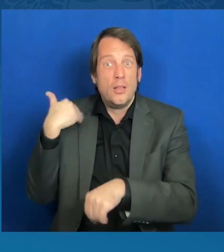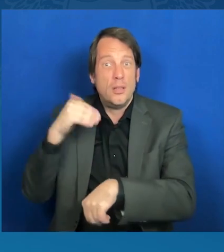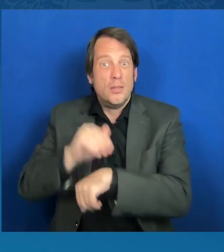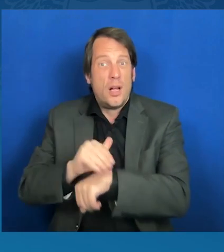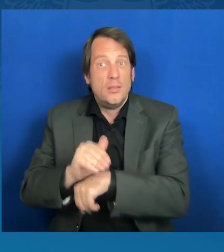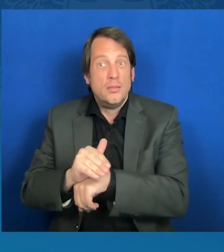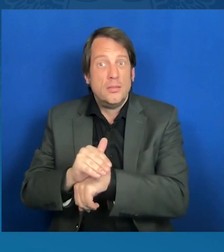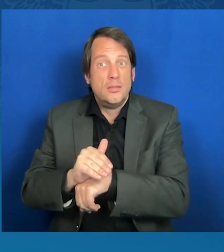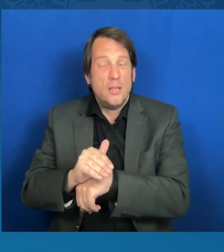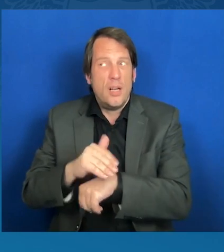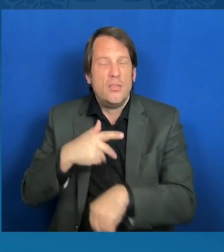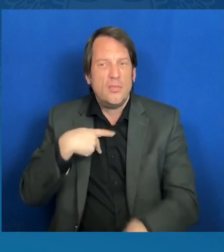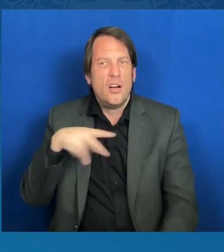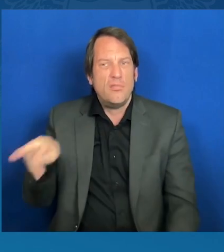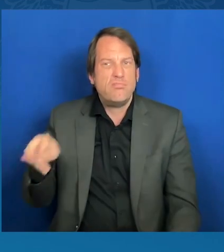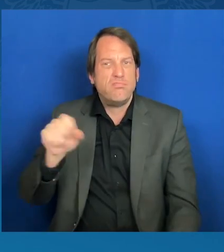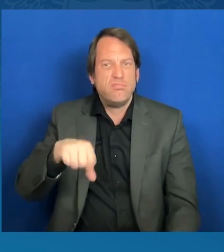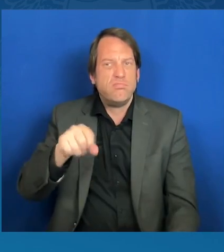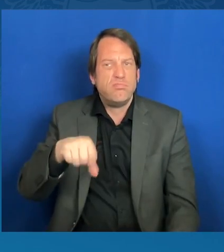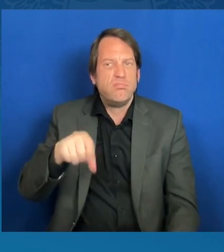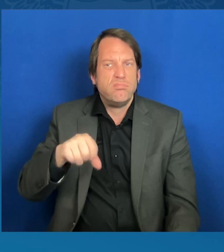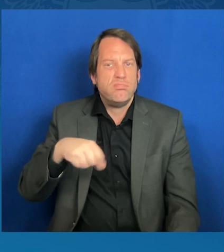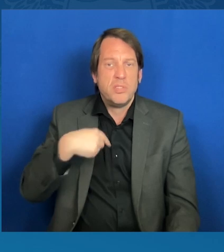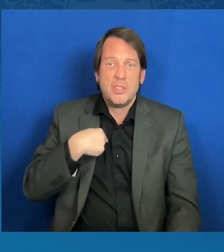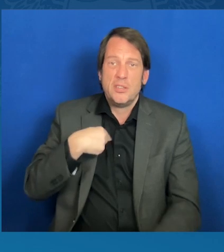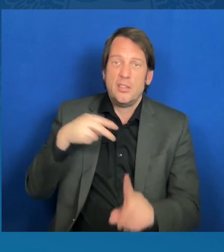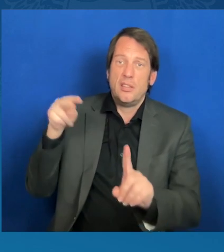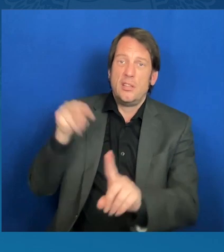is -- as a former prosecutor,